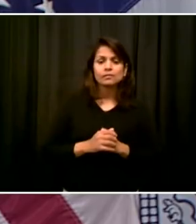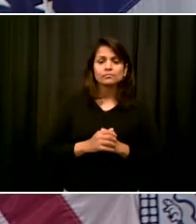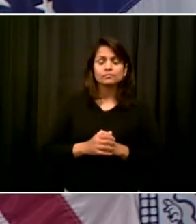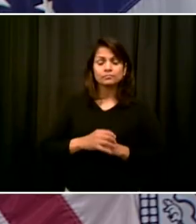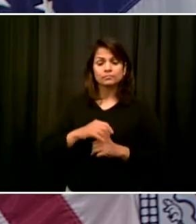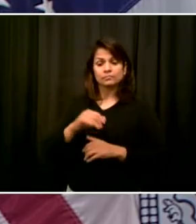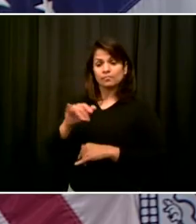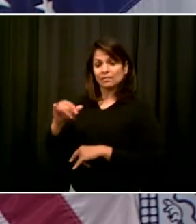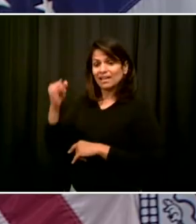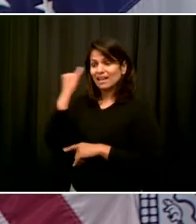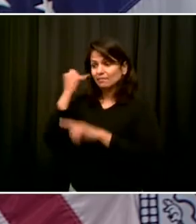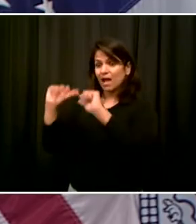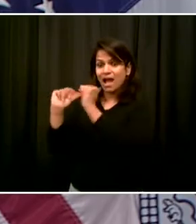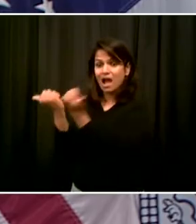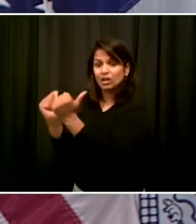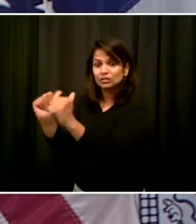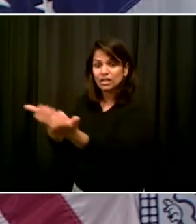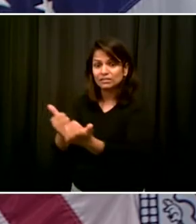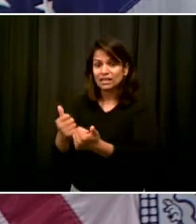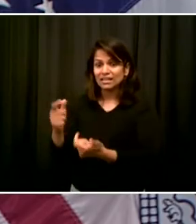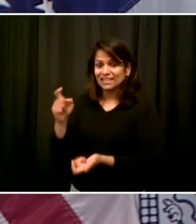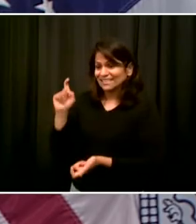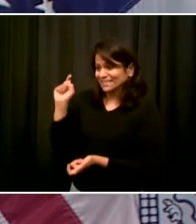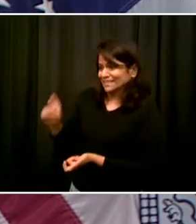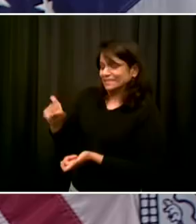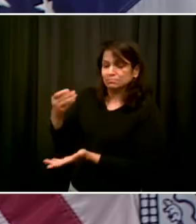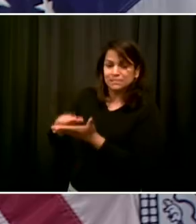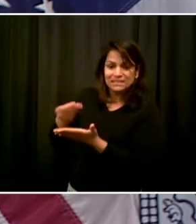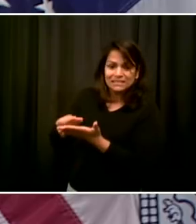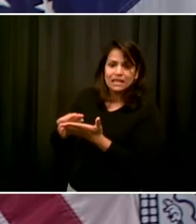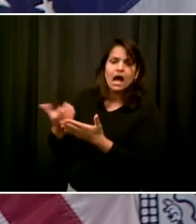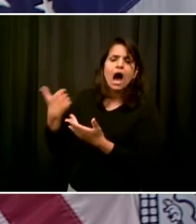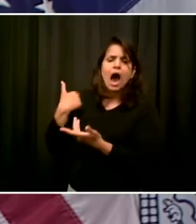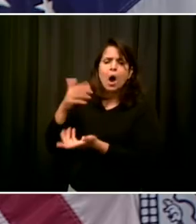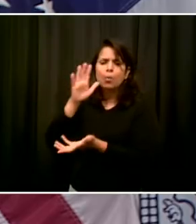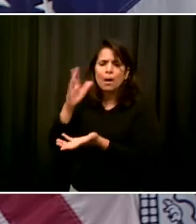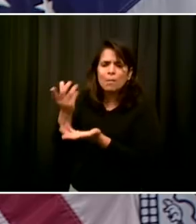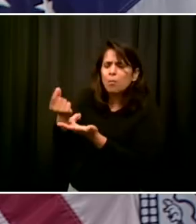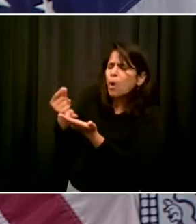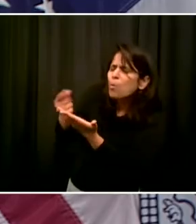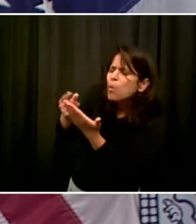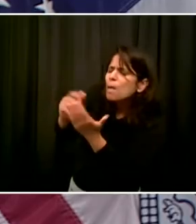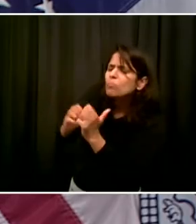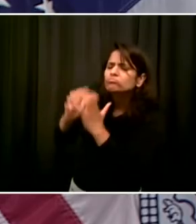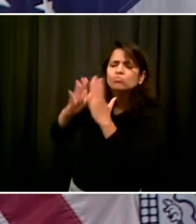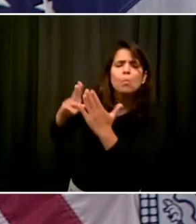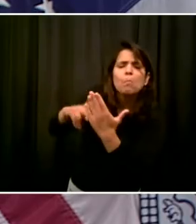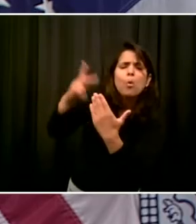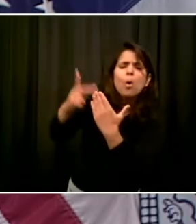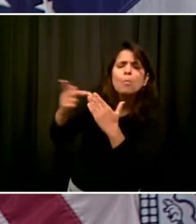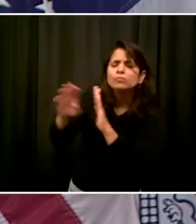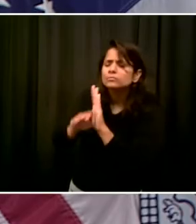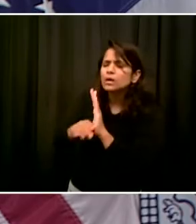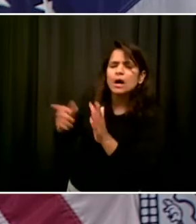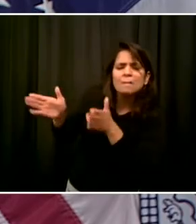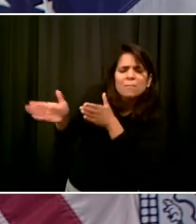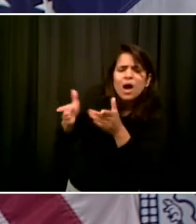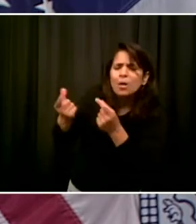IF YOU ARE NOT FINDING AND SPENDING THE MONEY AND THE